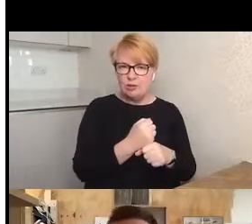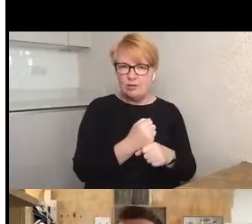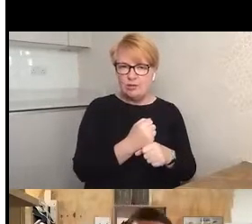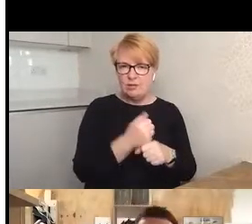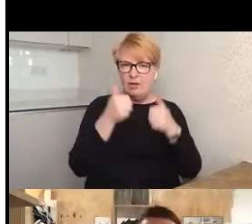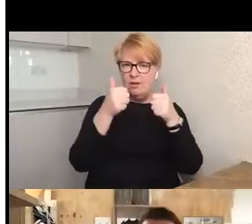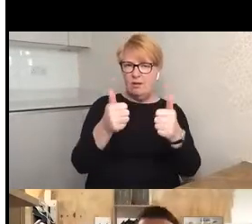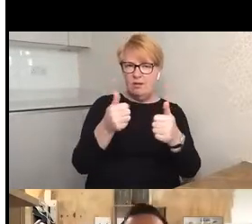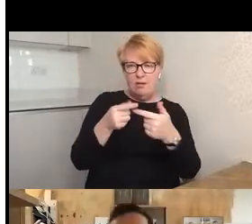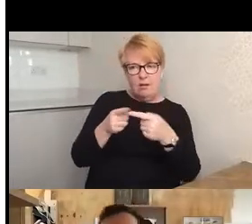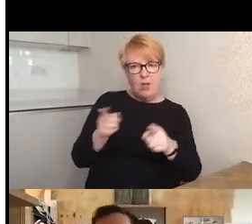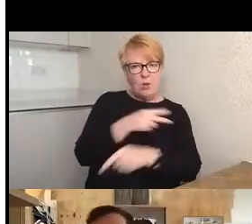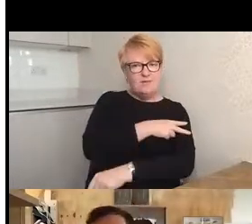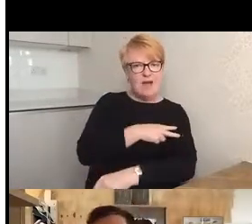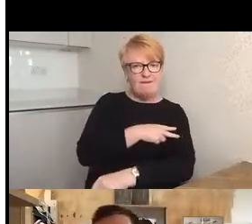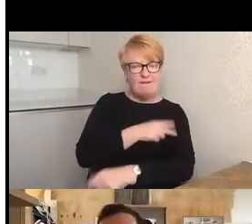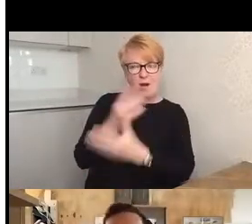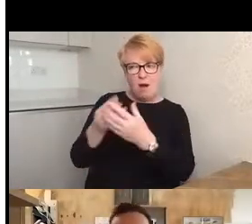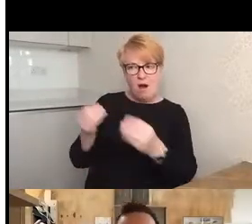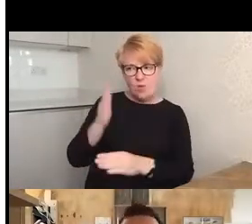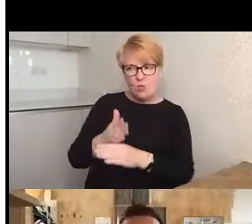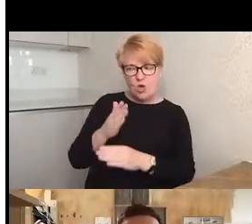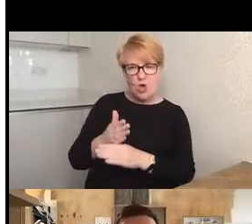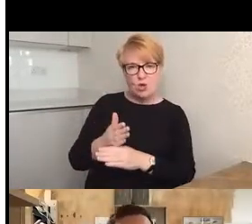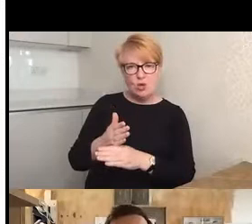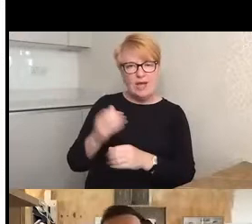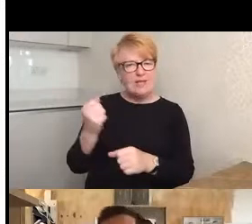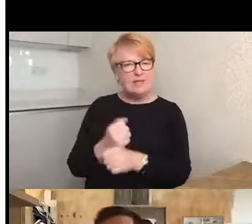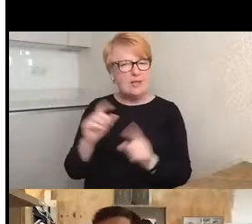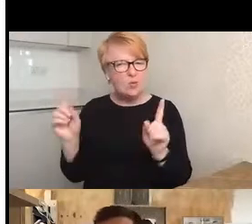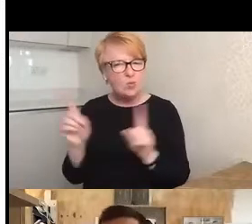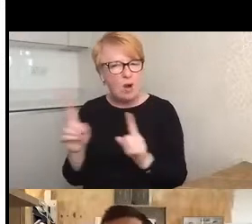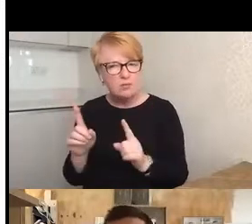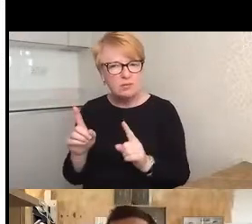of what did they produce? What relationships did they make the I wouldn't be really interested to know whether people came back to work?